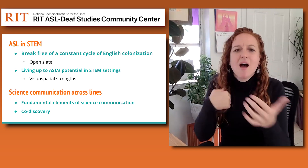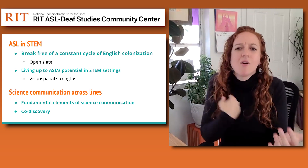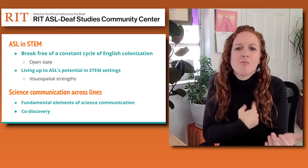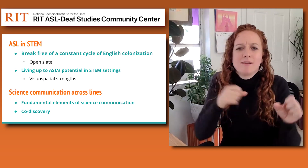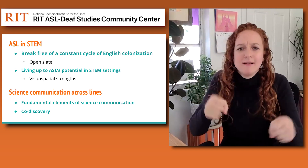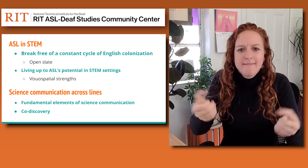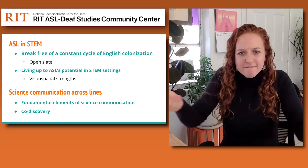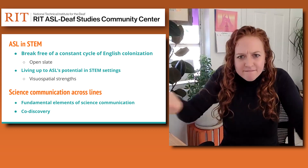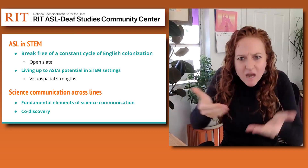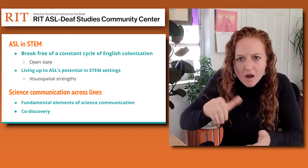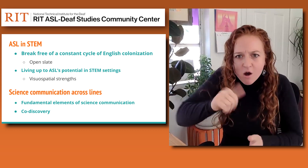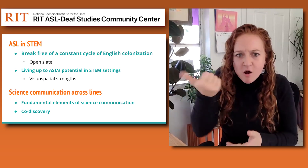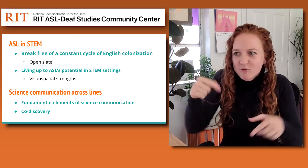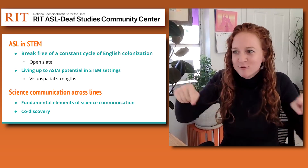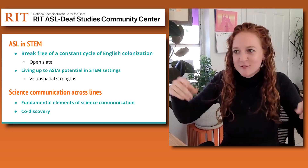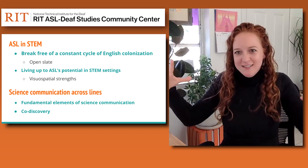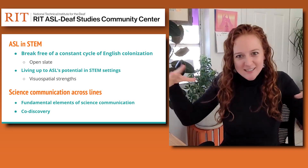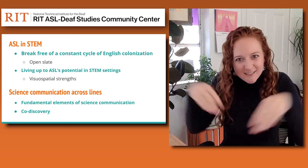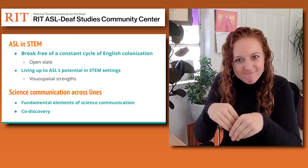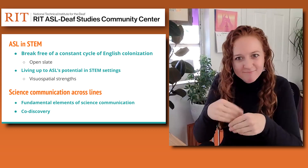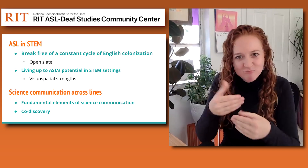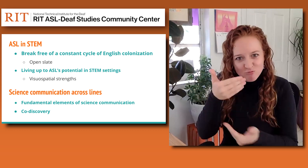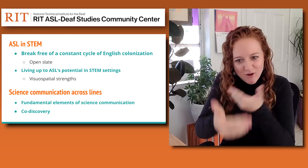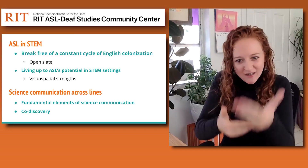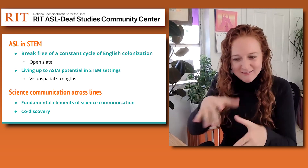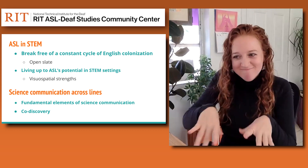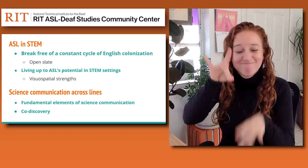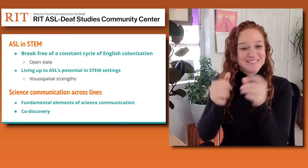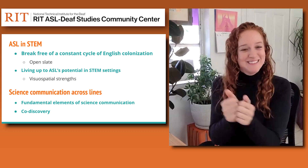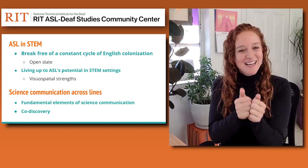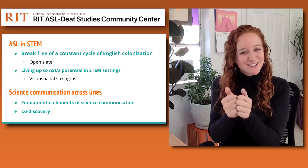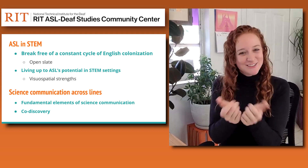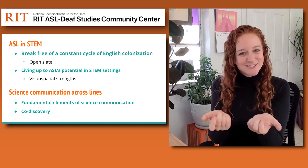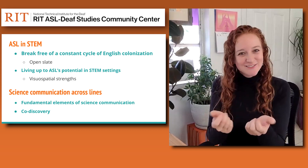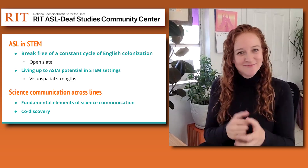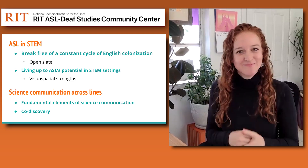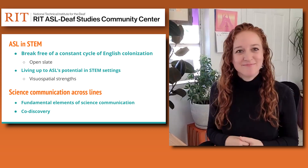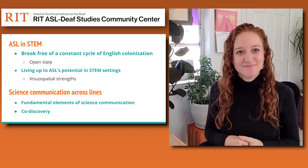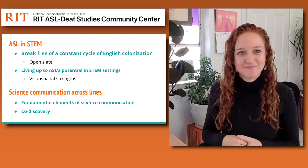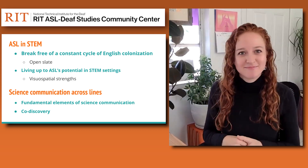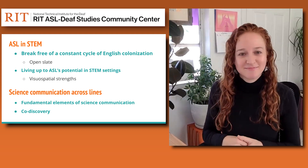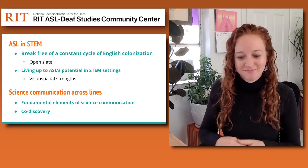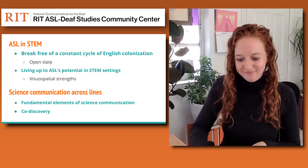So, how can we invite other people in the process and work on this together?